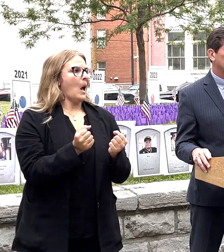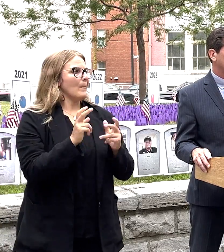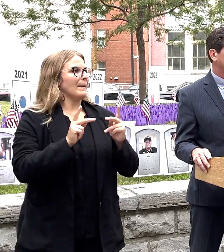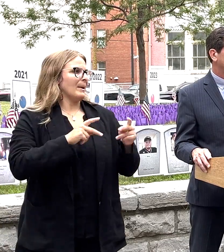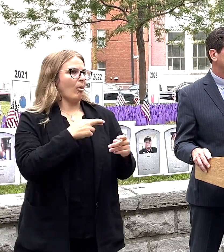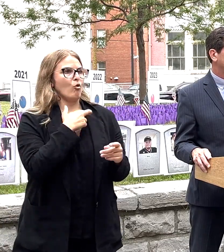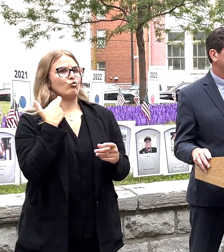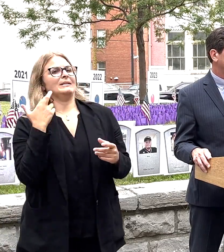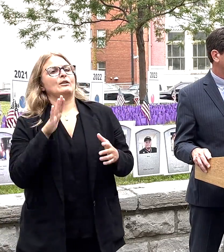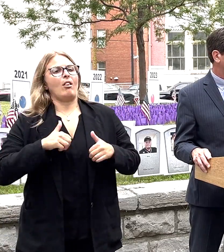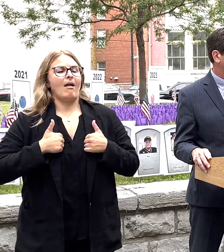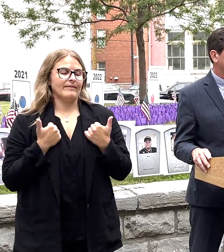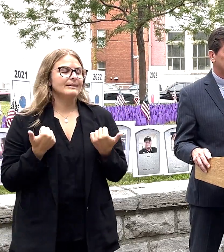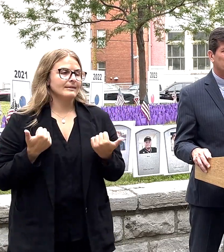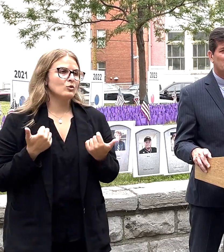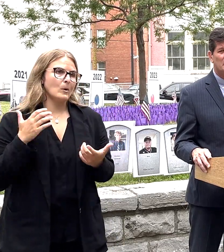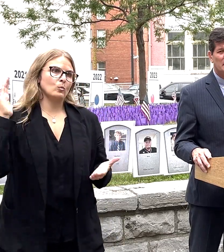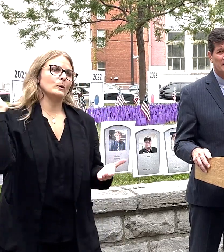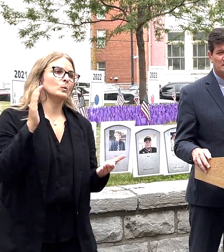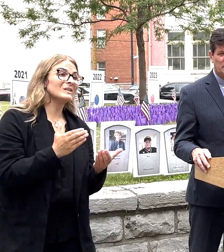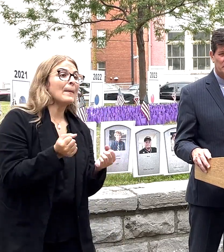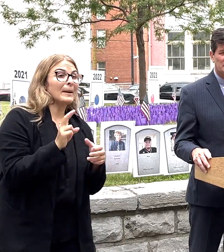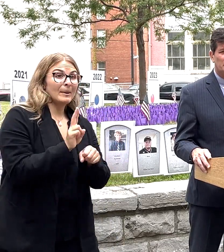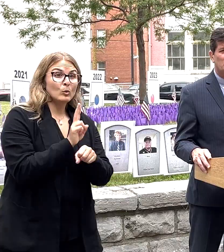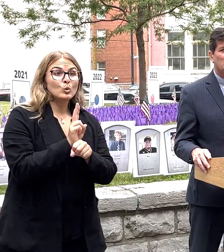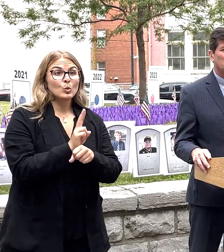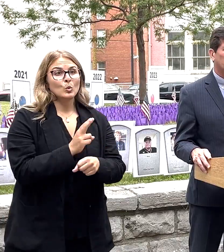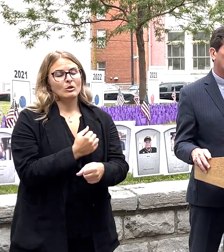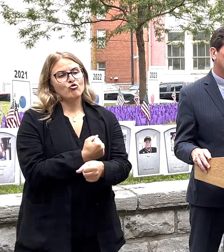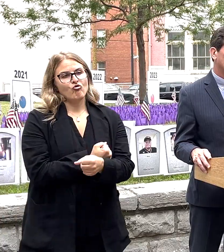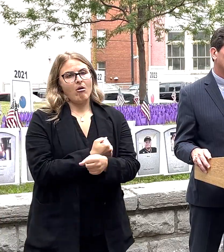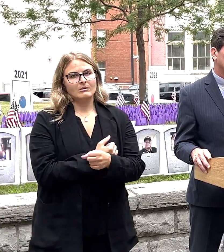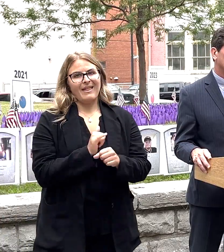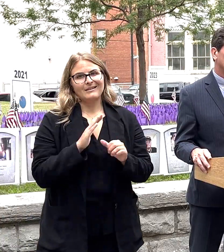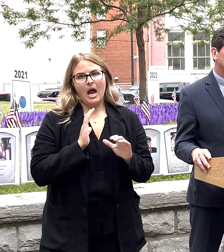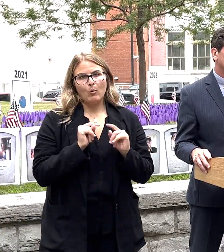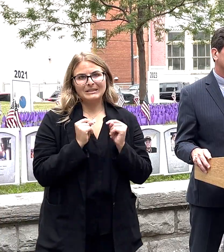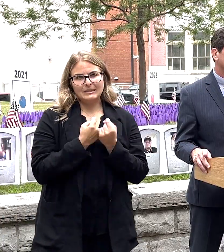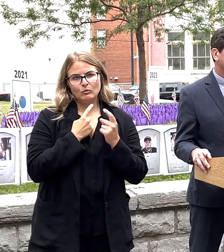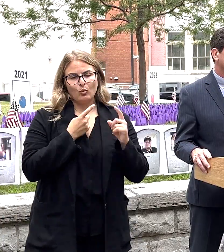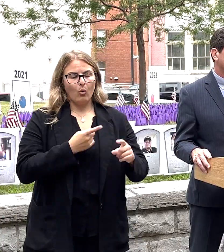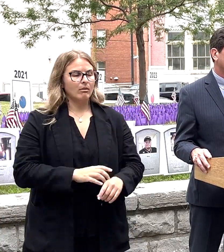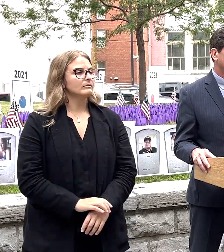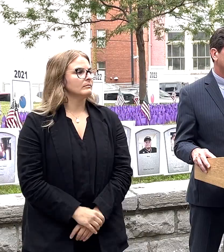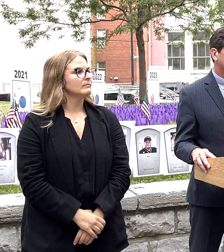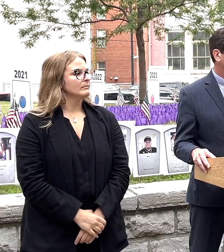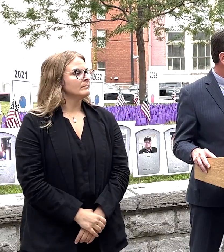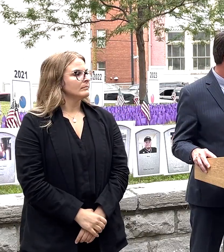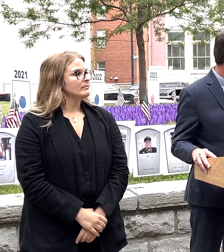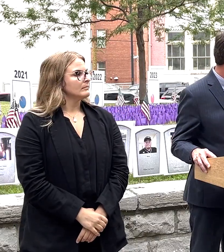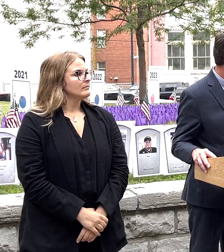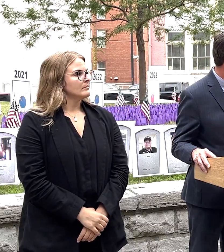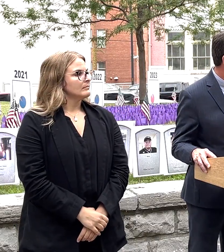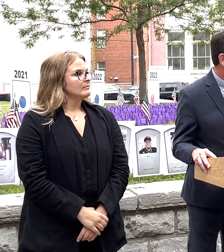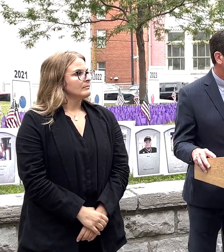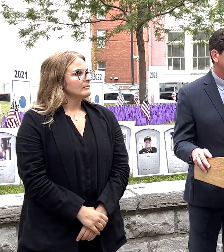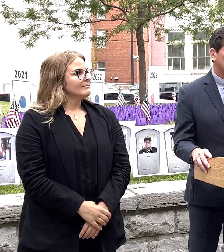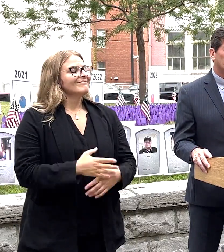who actually use drugs in the first place. And that's what our team in the Harm Reduction Unit does. So once again, I want to thank all of them for the work